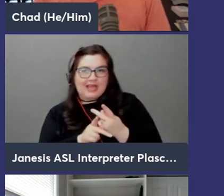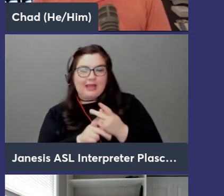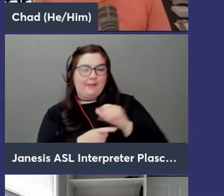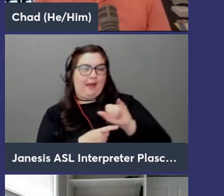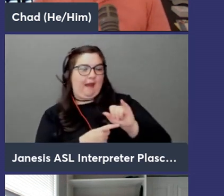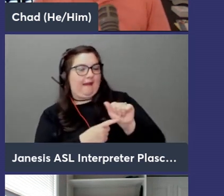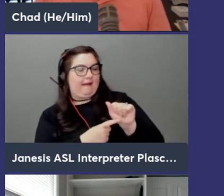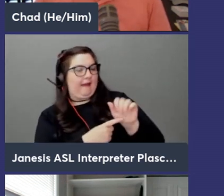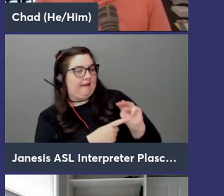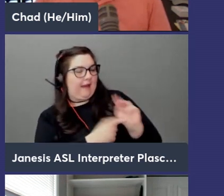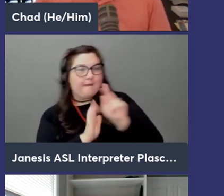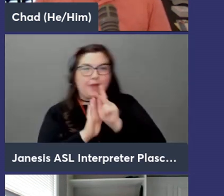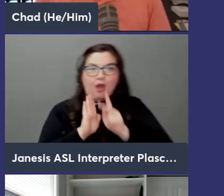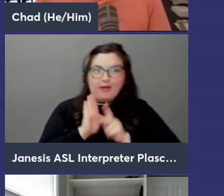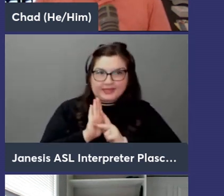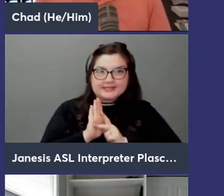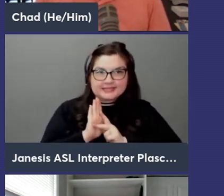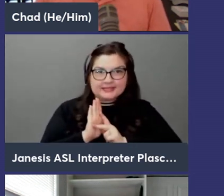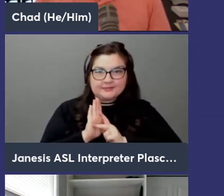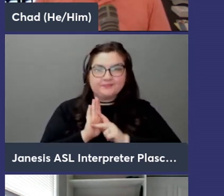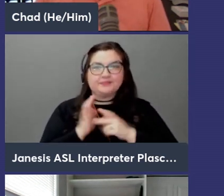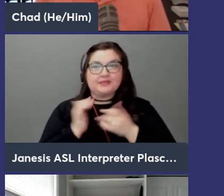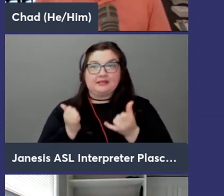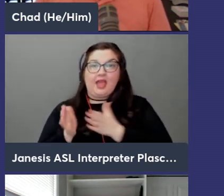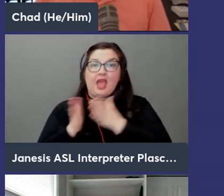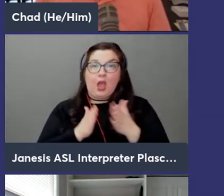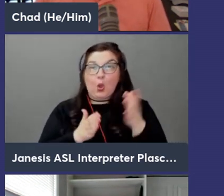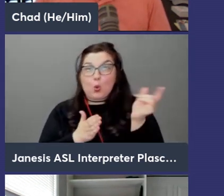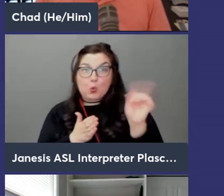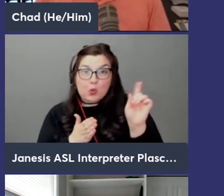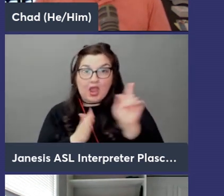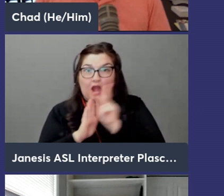and then where the policy name is administrator access